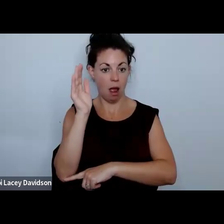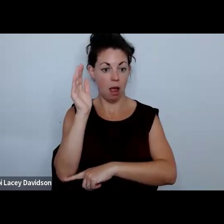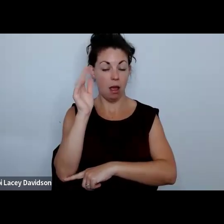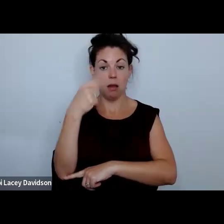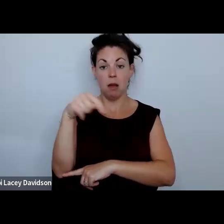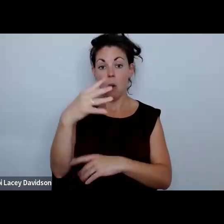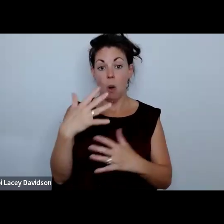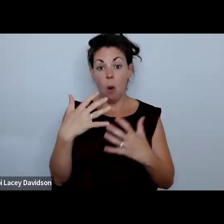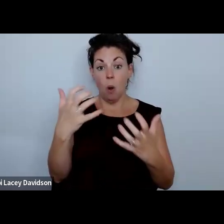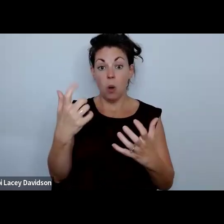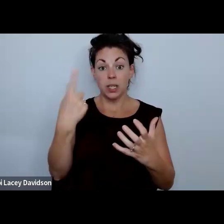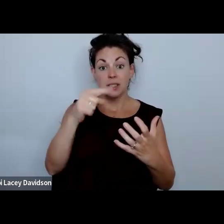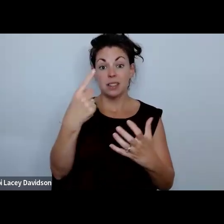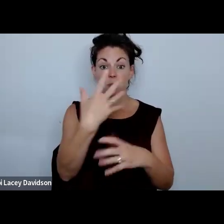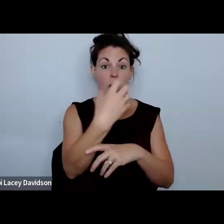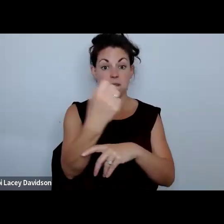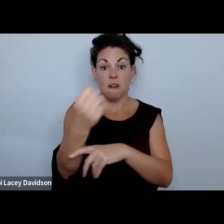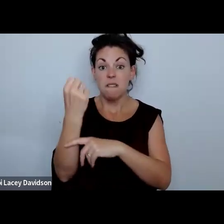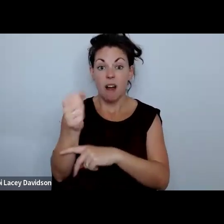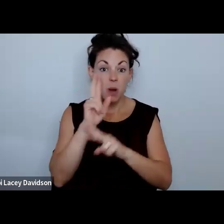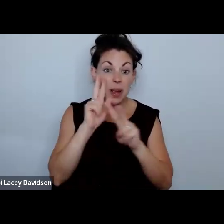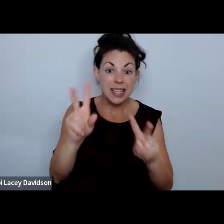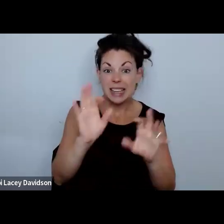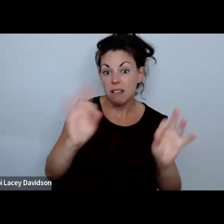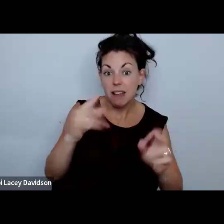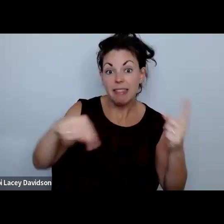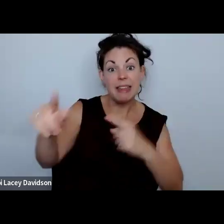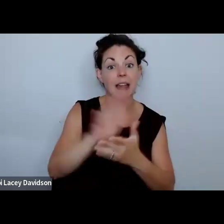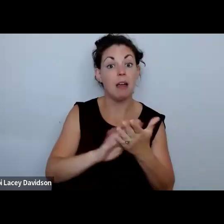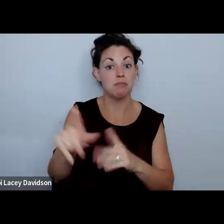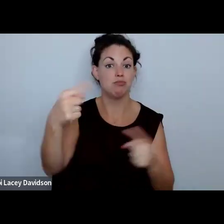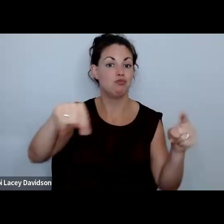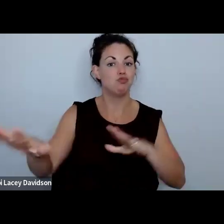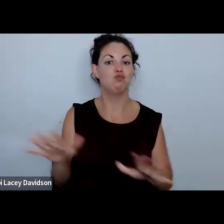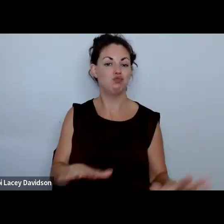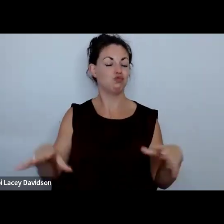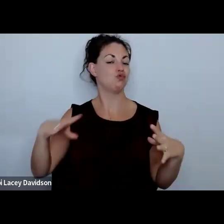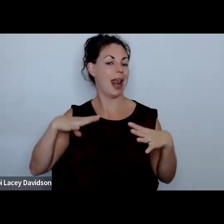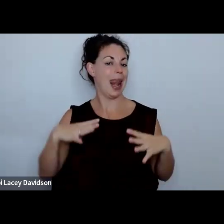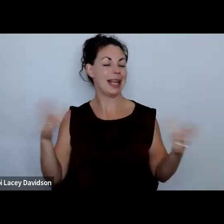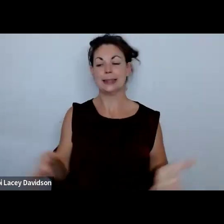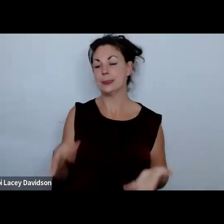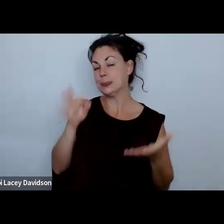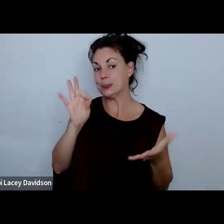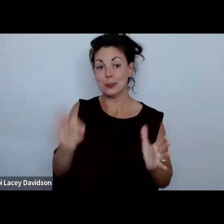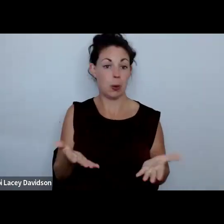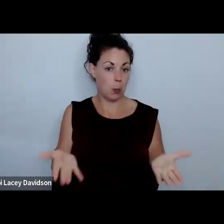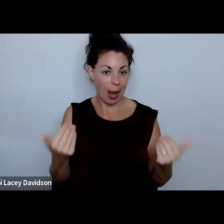listening to and watching the session. But we very much do want to hear from you and hear your views and thoughts and questions,